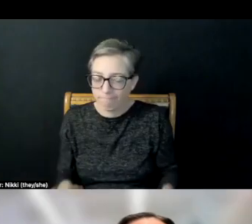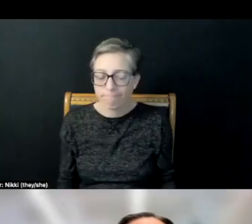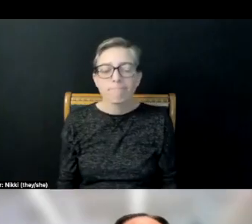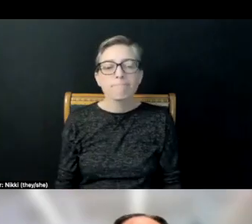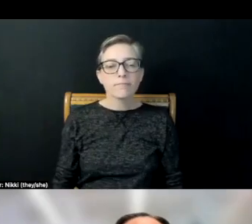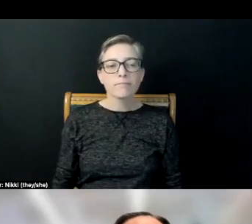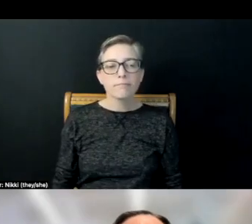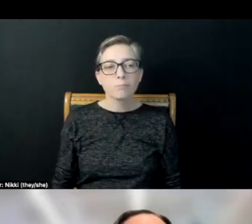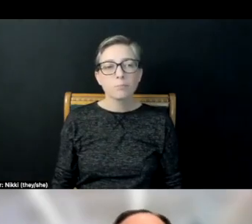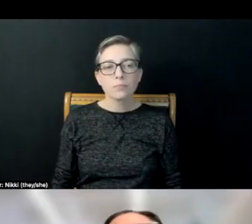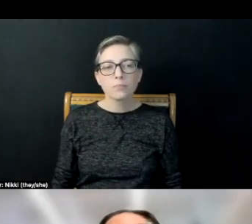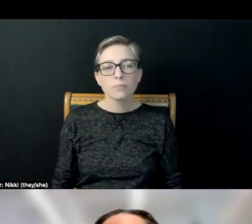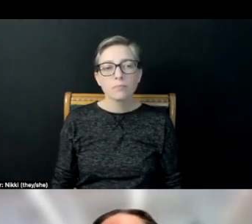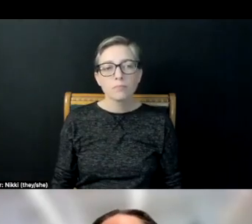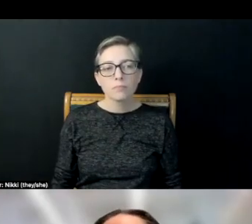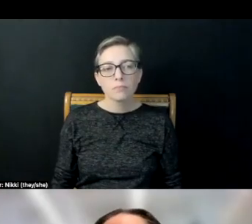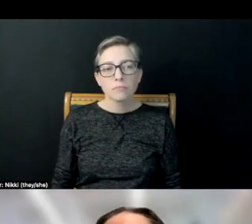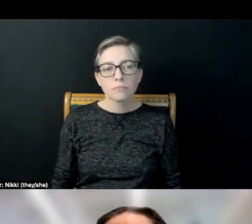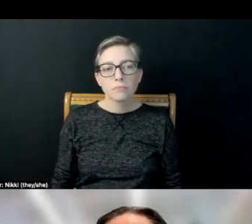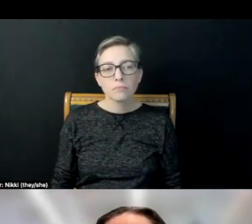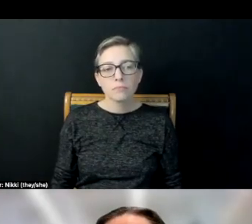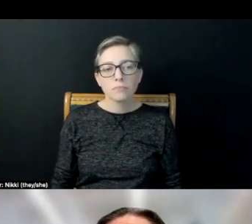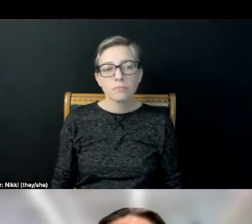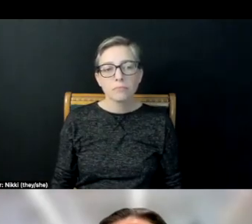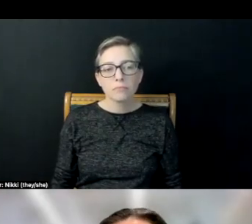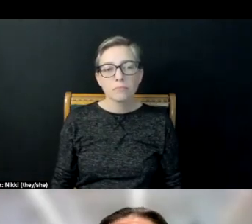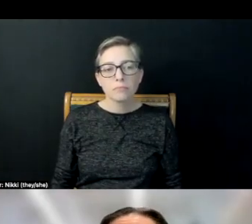Just a few quick statistics to give you the lay of the land